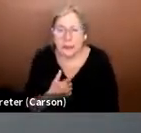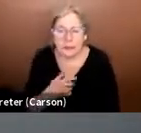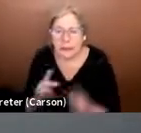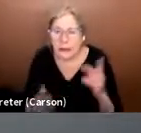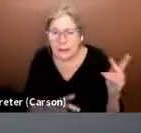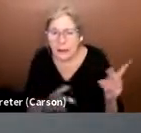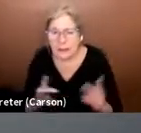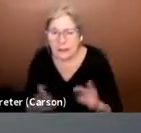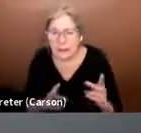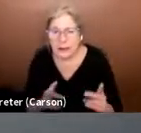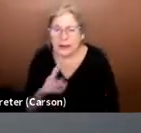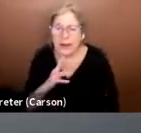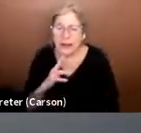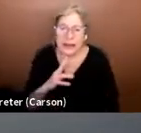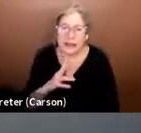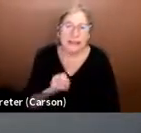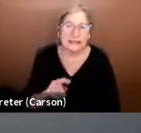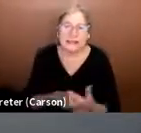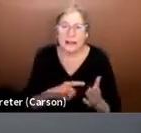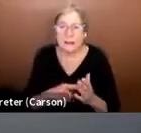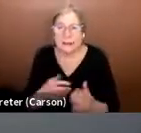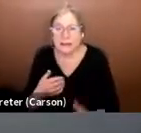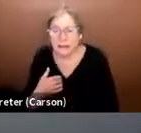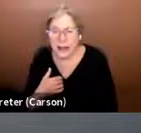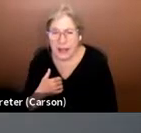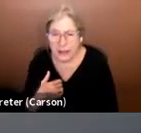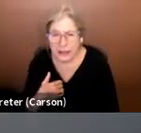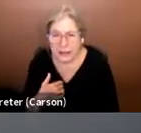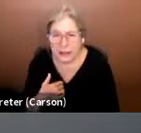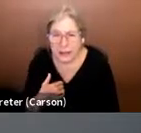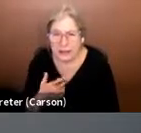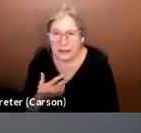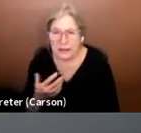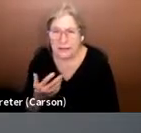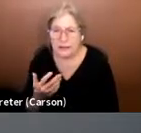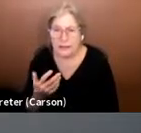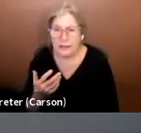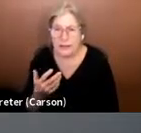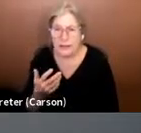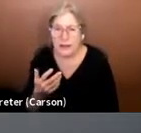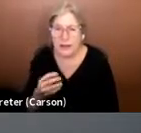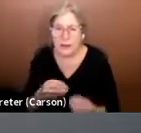People talking and sometimes having adventures, but more emotional stories. More